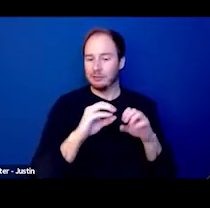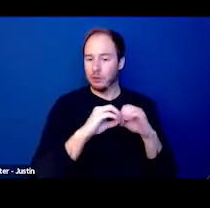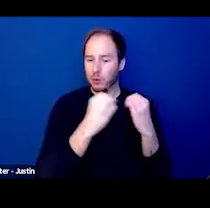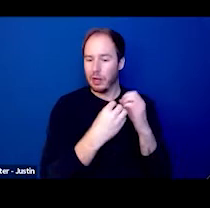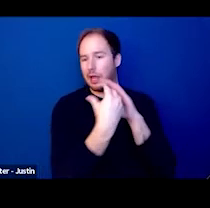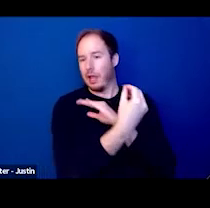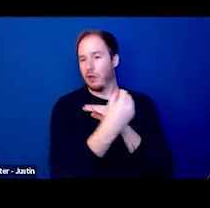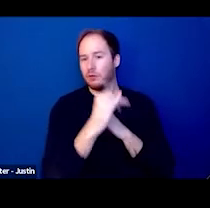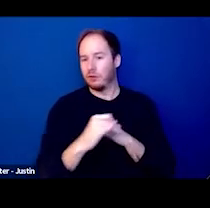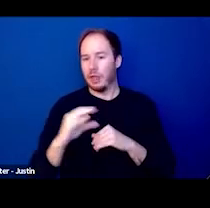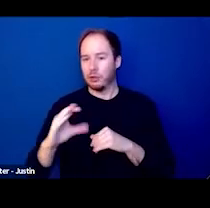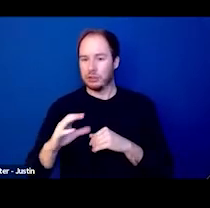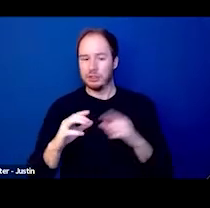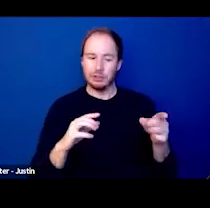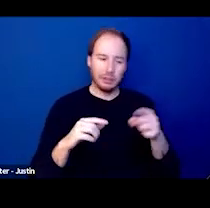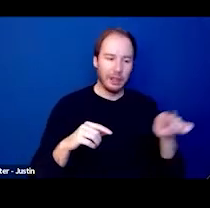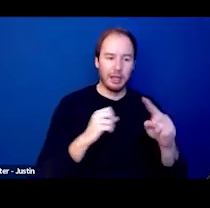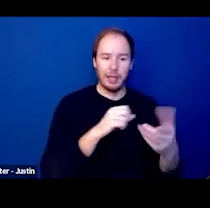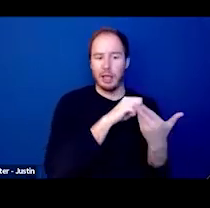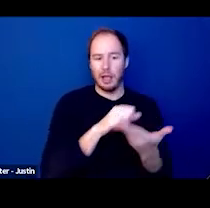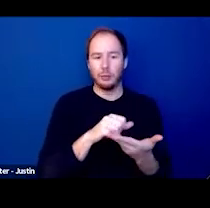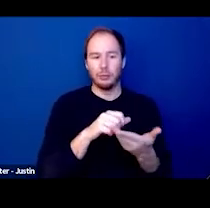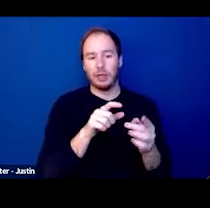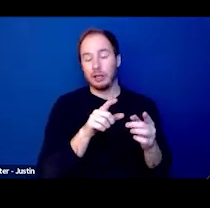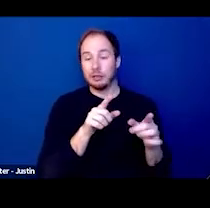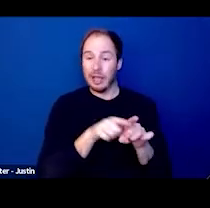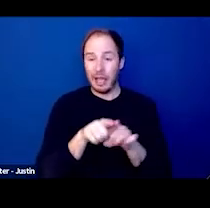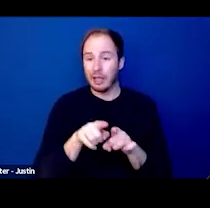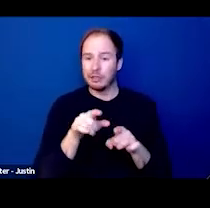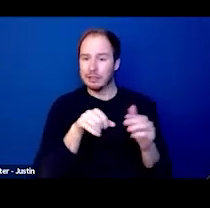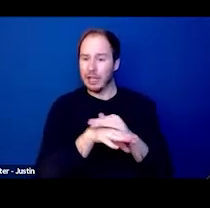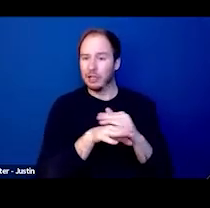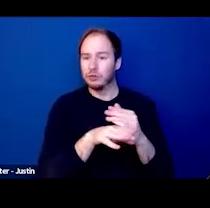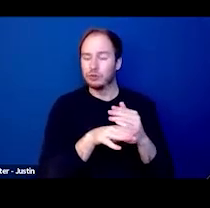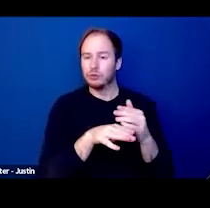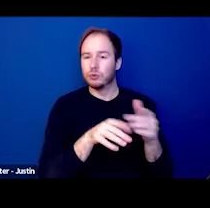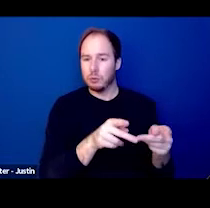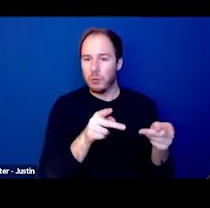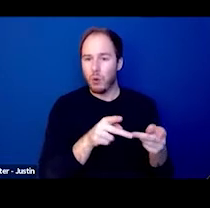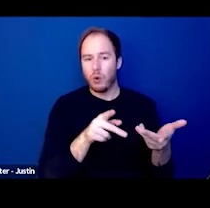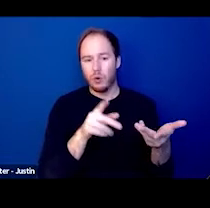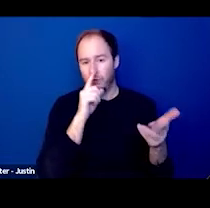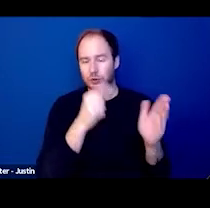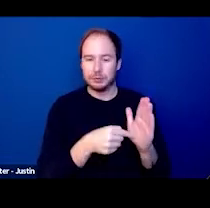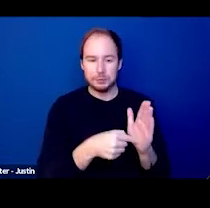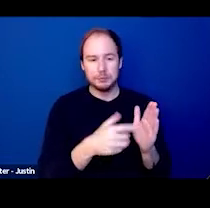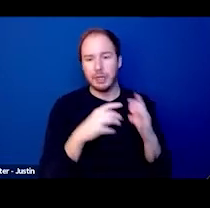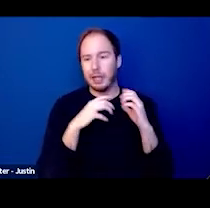can also serve as entry points to the system itself. So there are communities where, you know, a healthcare provider for example,